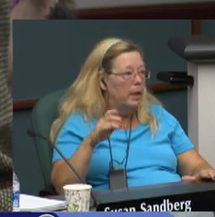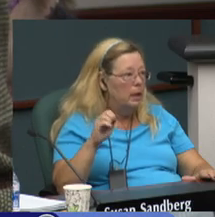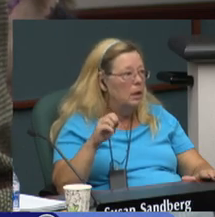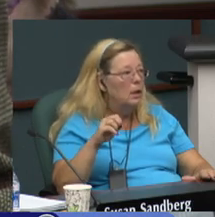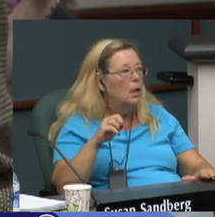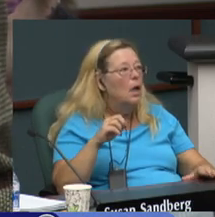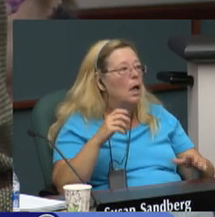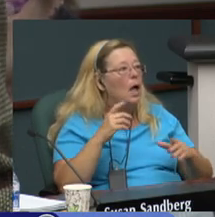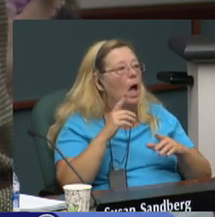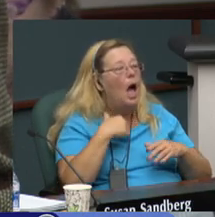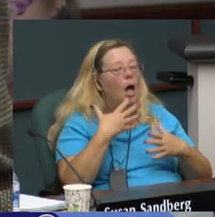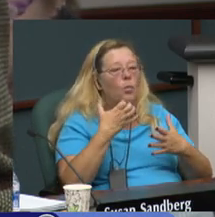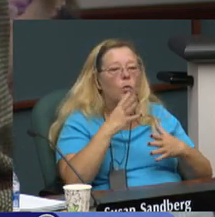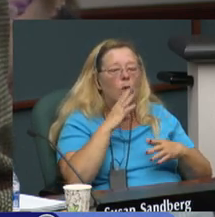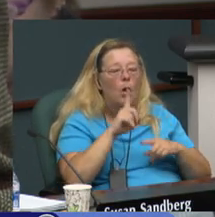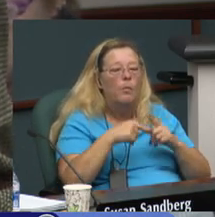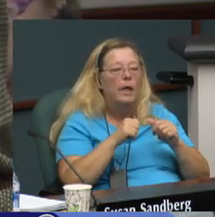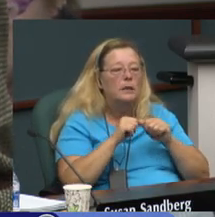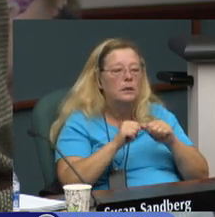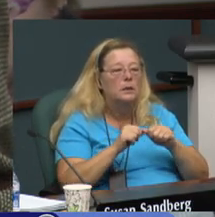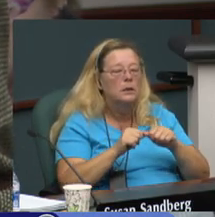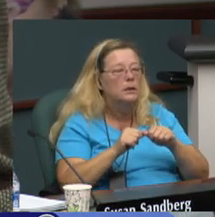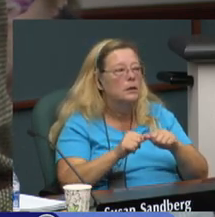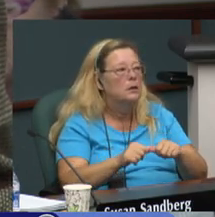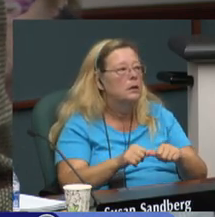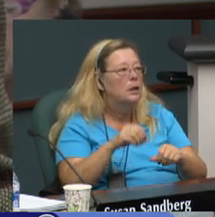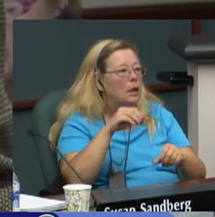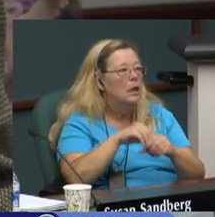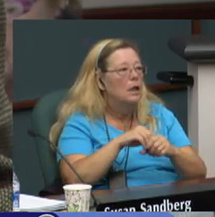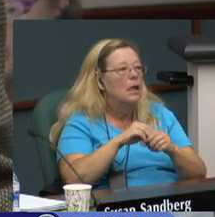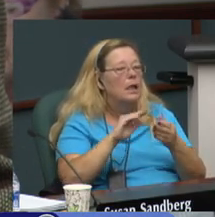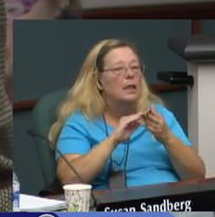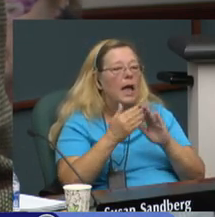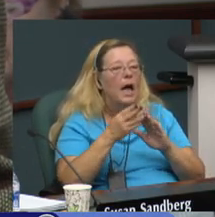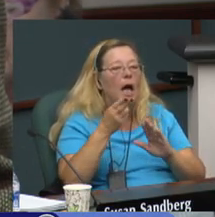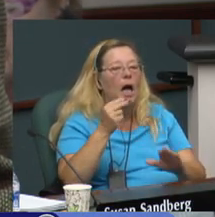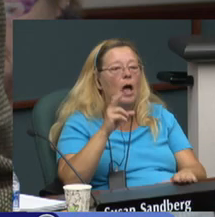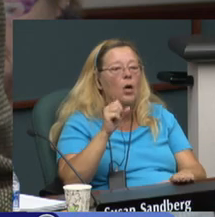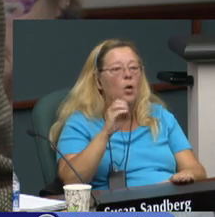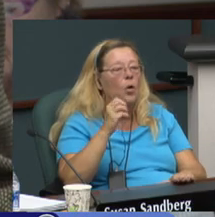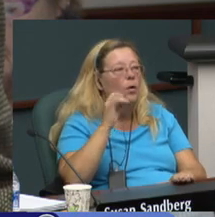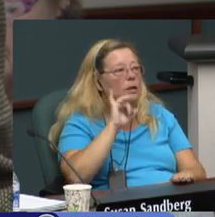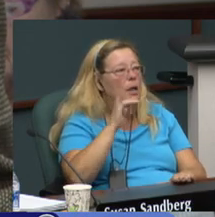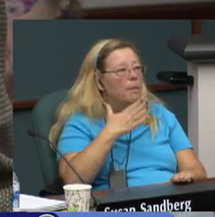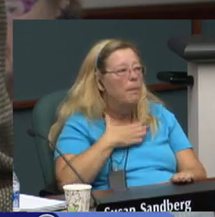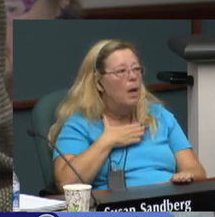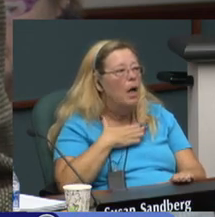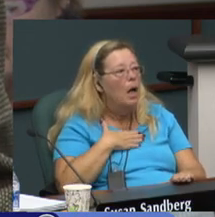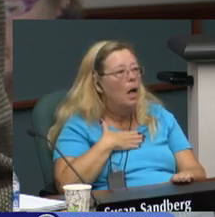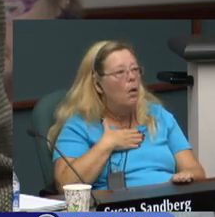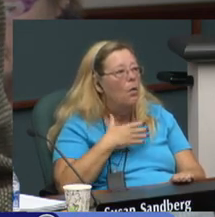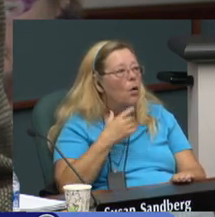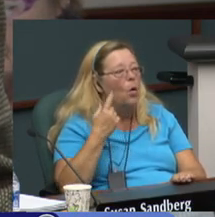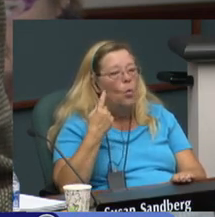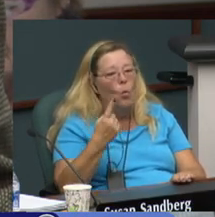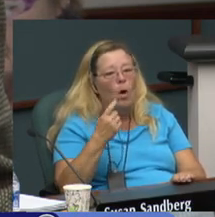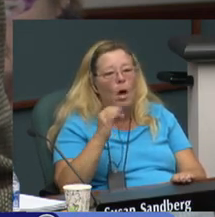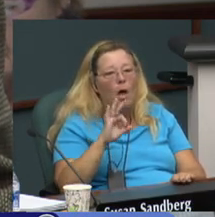sustainability in townhouse situations like mine one of our residents is